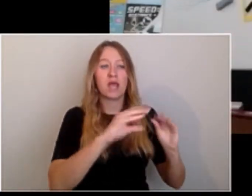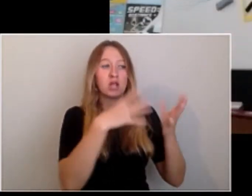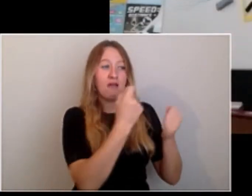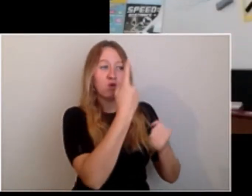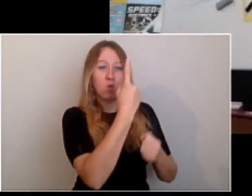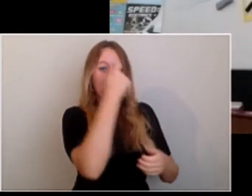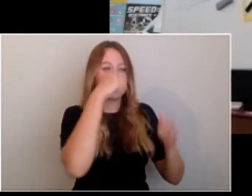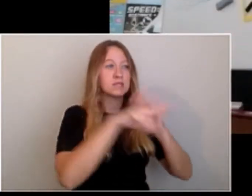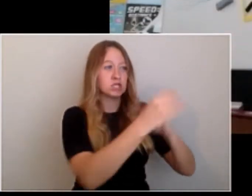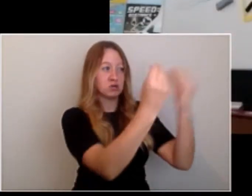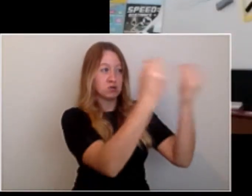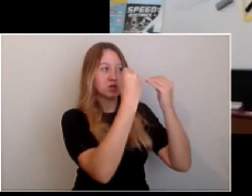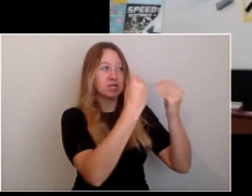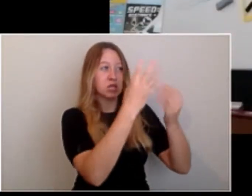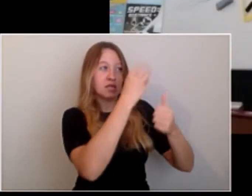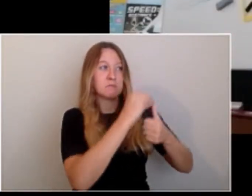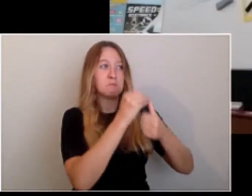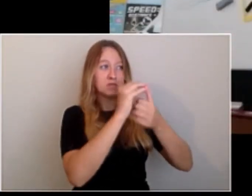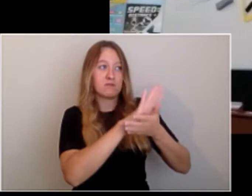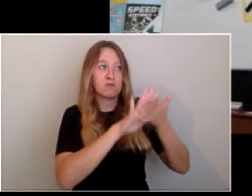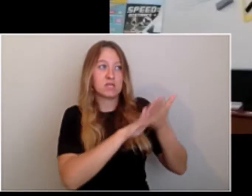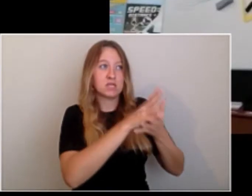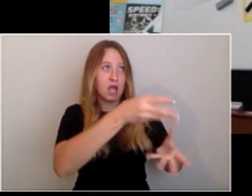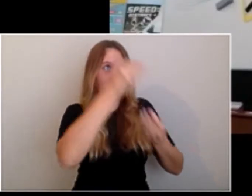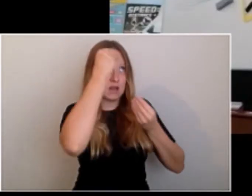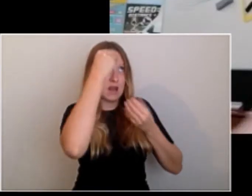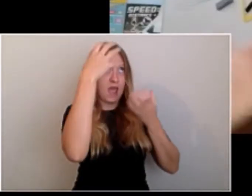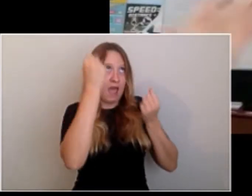learning one particular sign with one teacher, and then to,